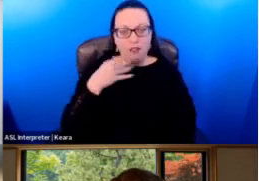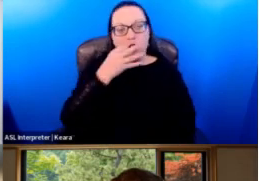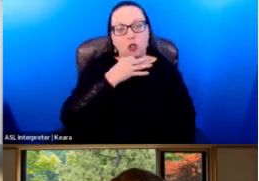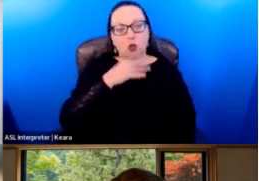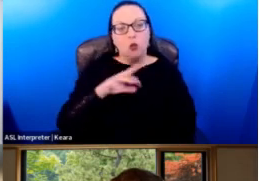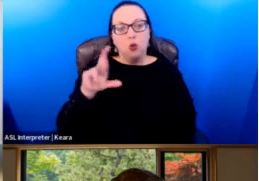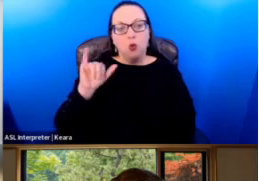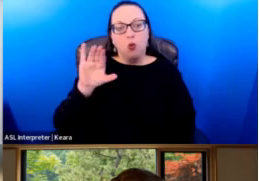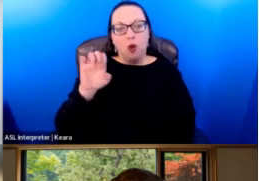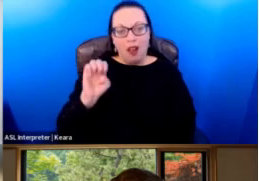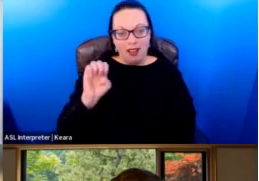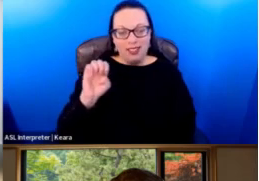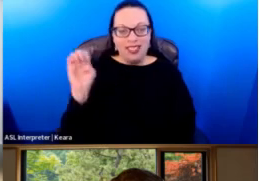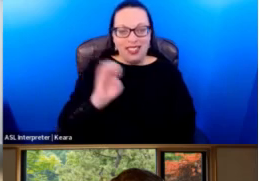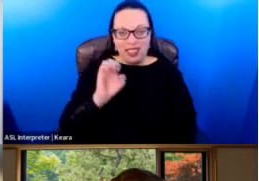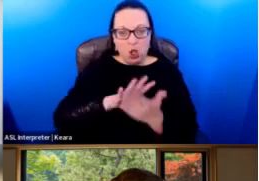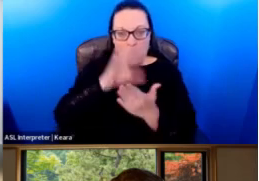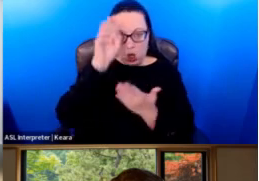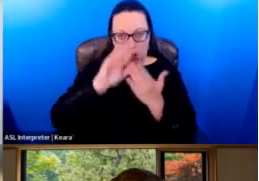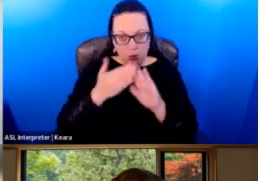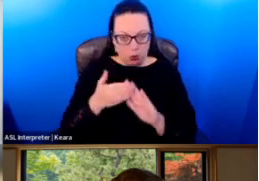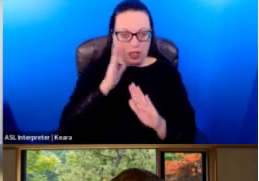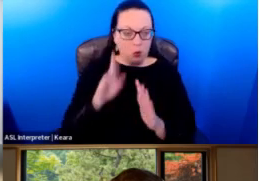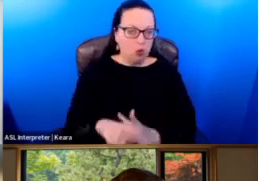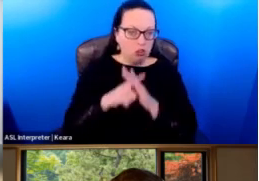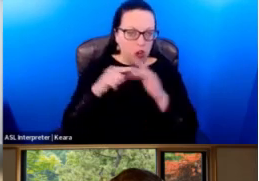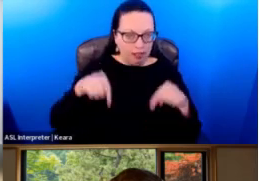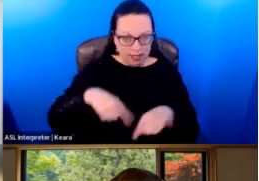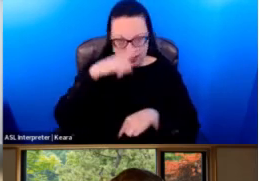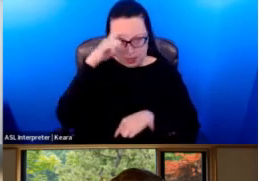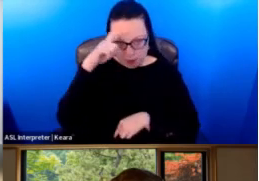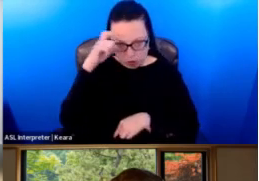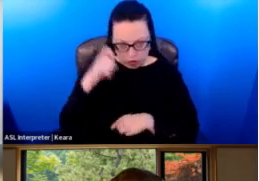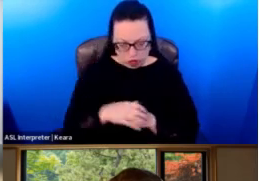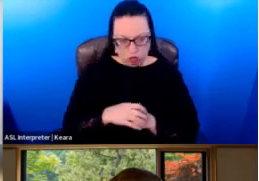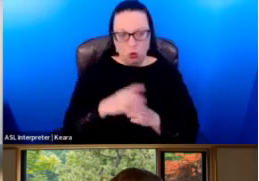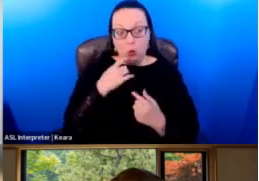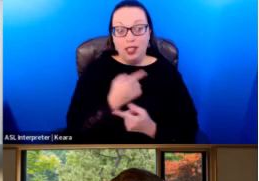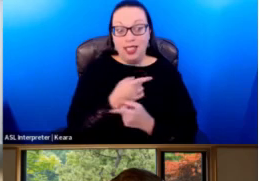community that is slated to start in the summer. We're announcing this so folks can start taking consideration of